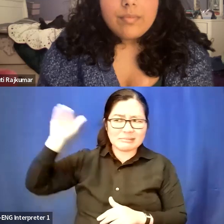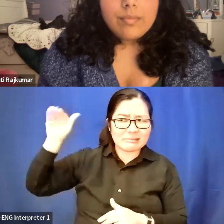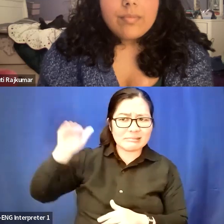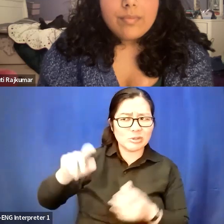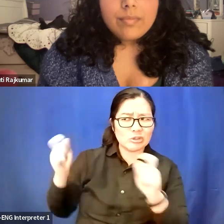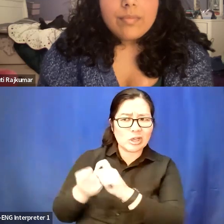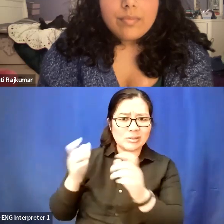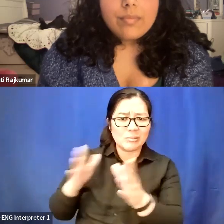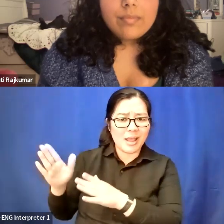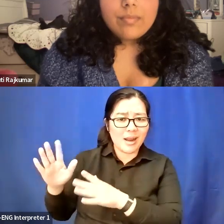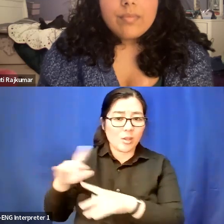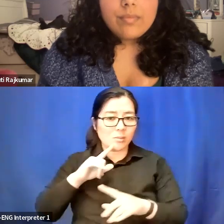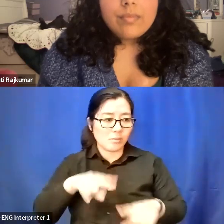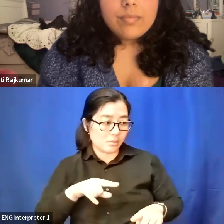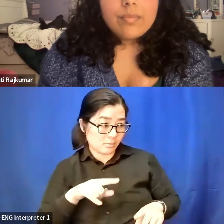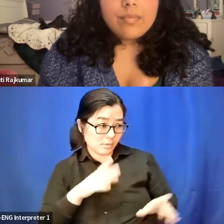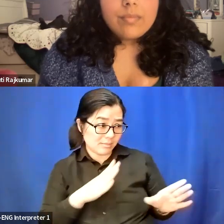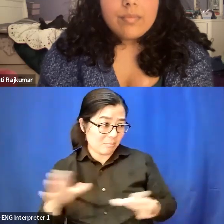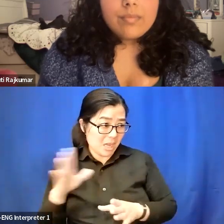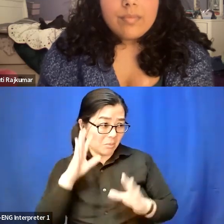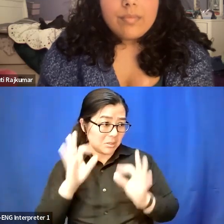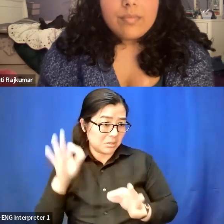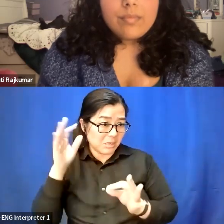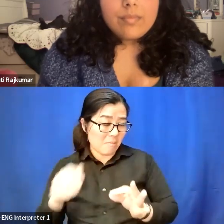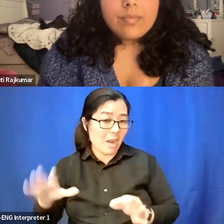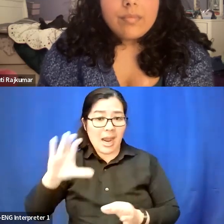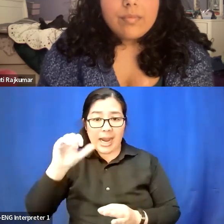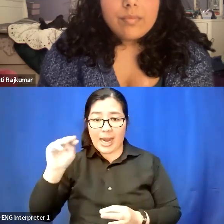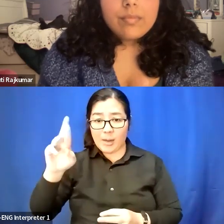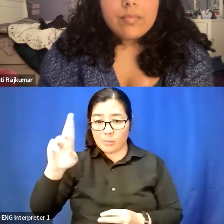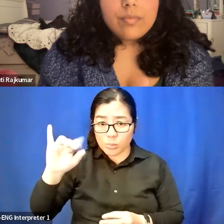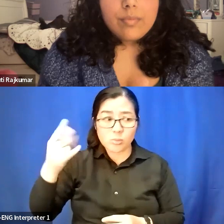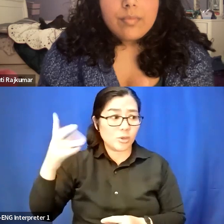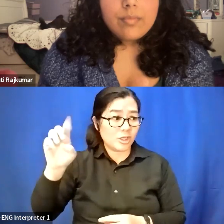like this was the plan decided upon by the Cambridge Fire Department.